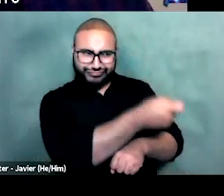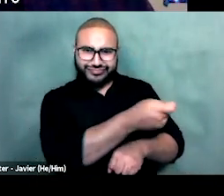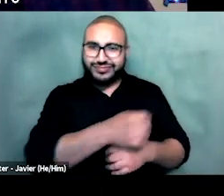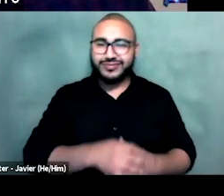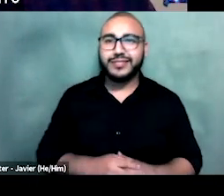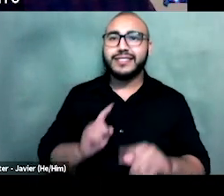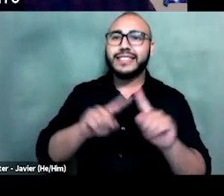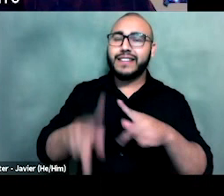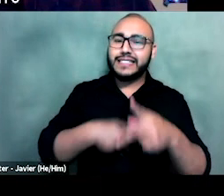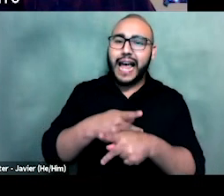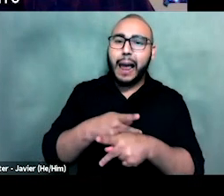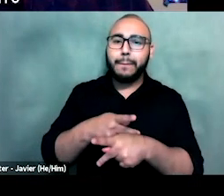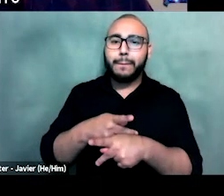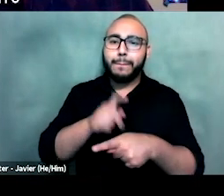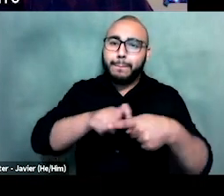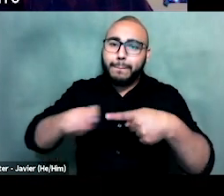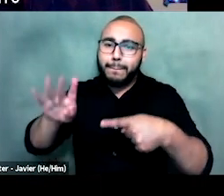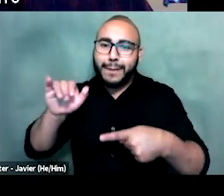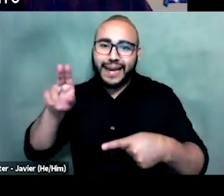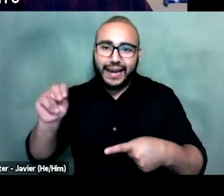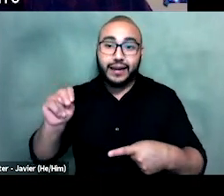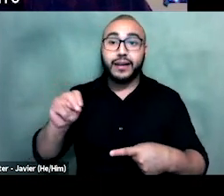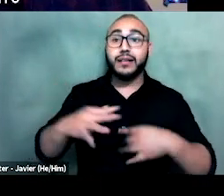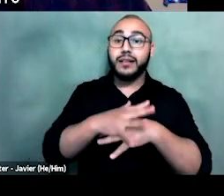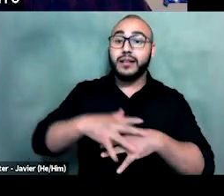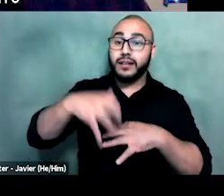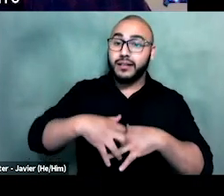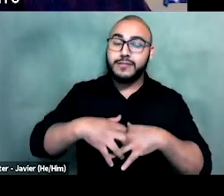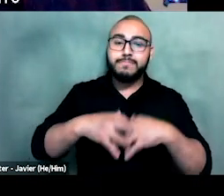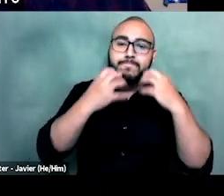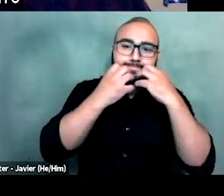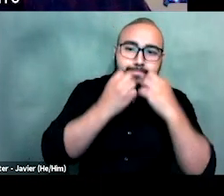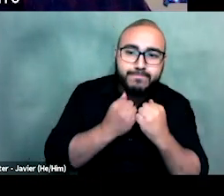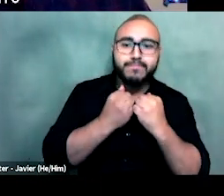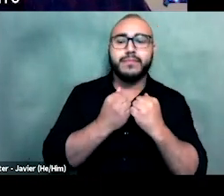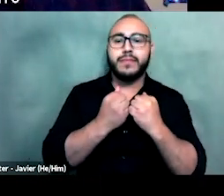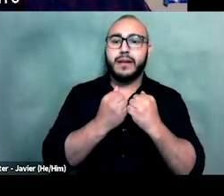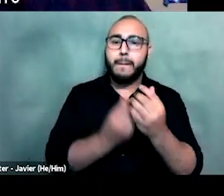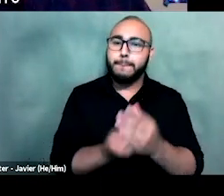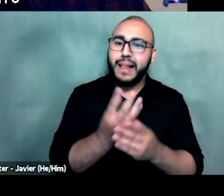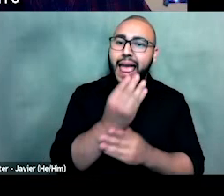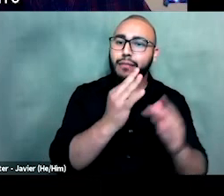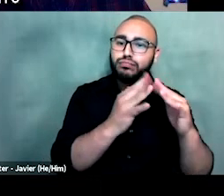beans. Native Americans prized plant diversity. And so not only did they create